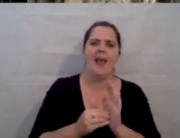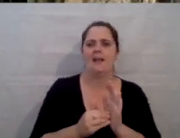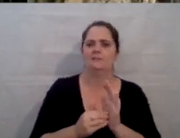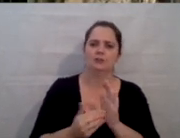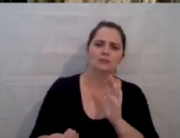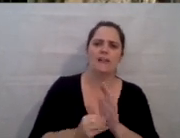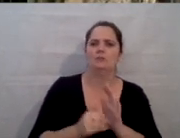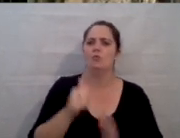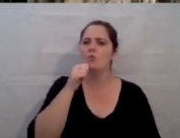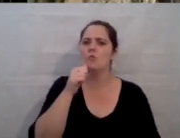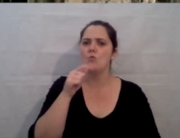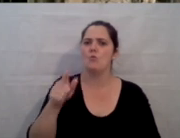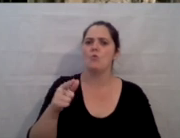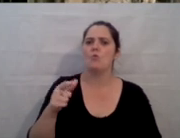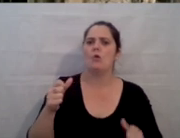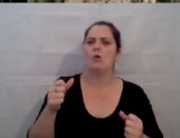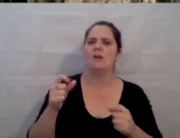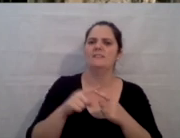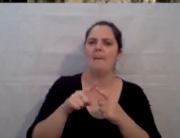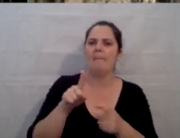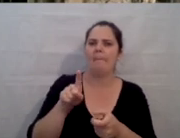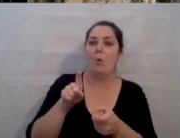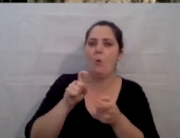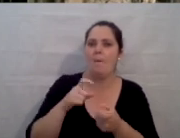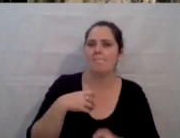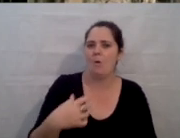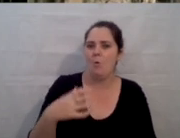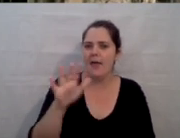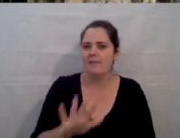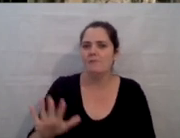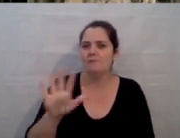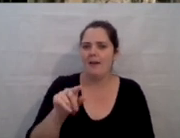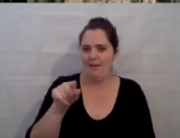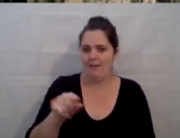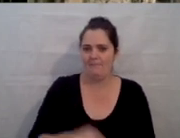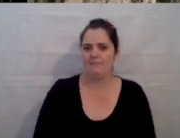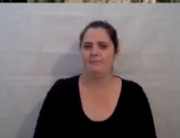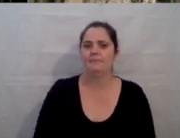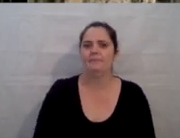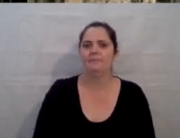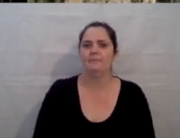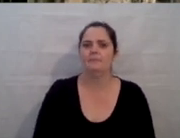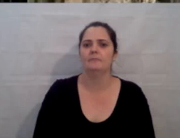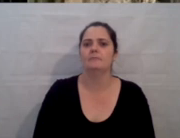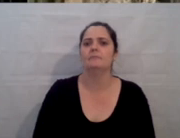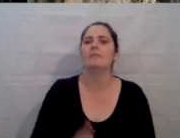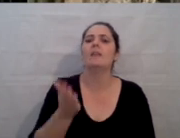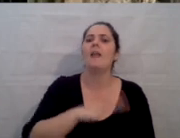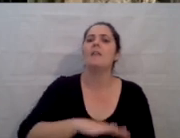that goes that way, so I'm starting to pull out and create some tension there. The other leg I might be looser on,